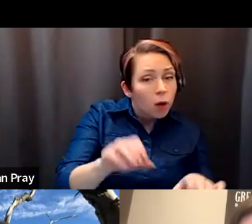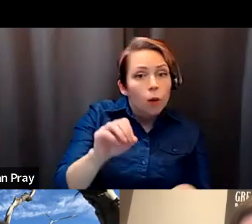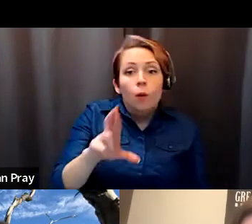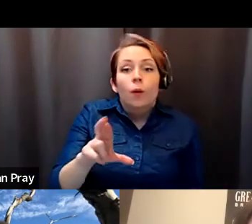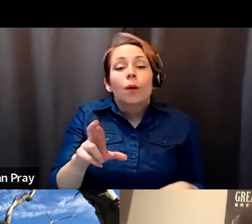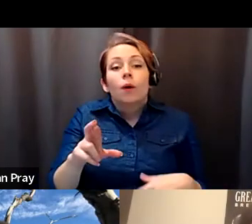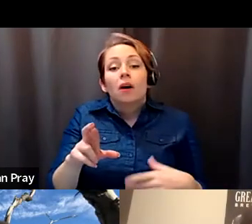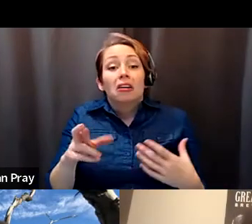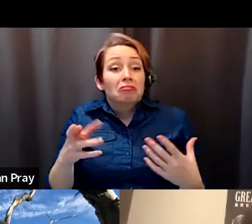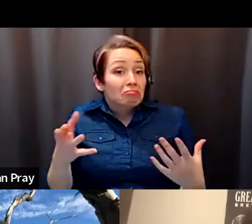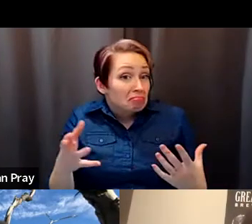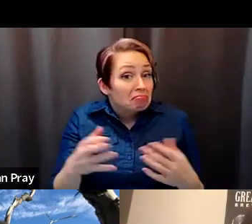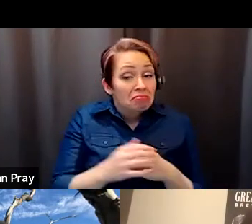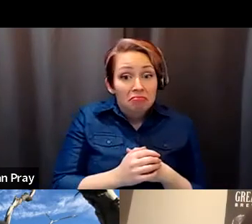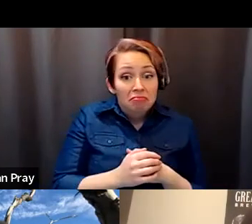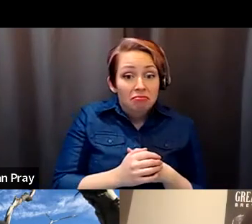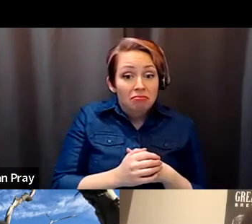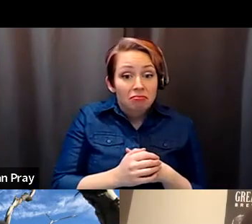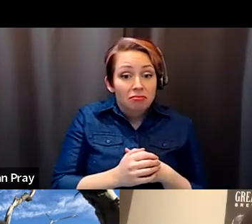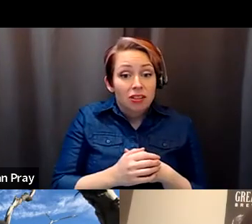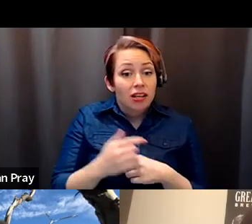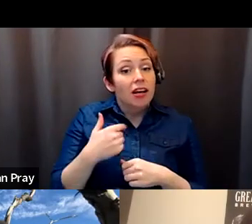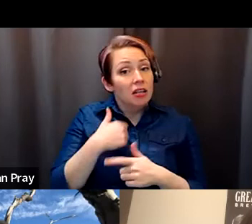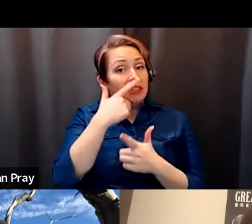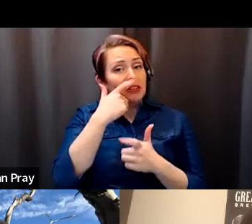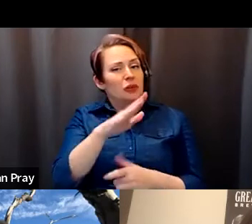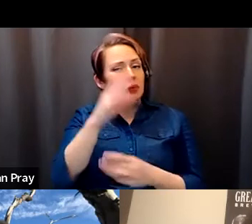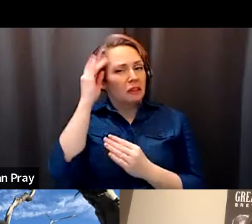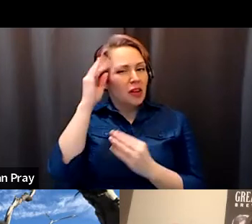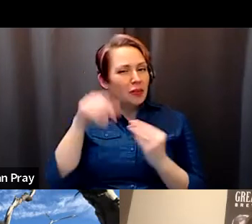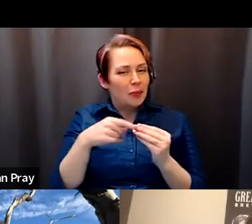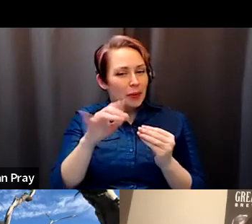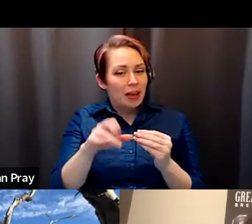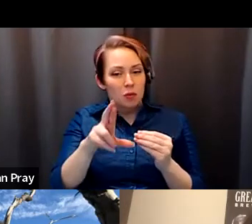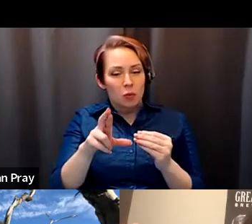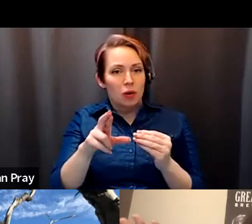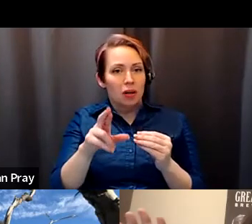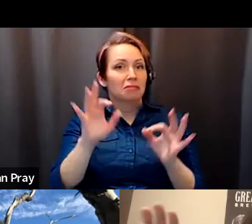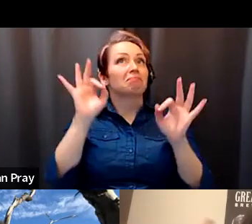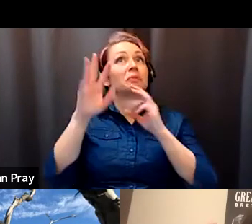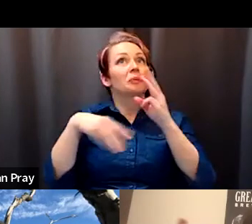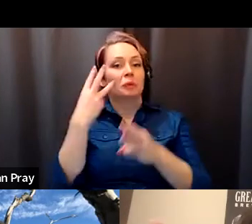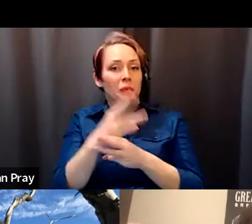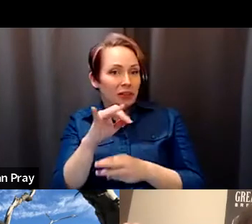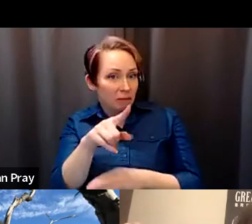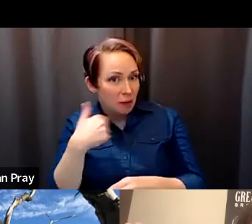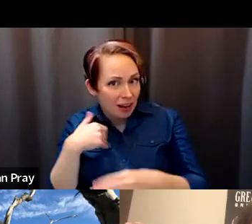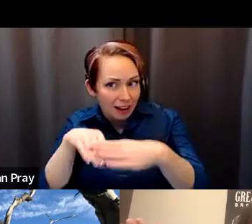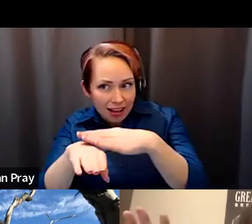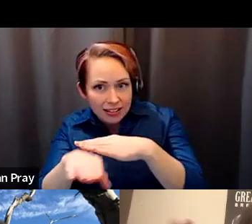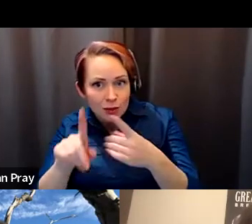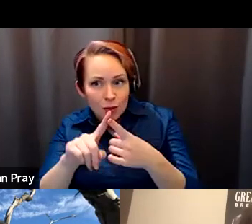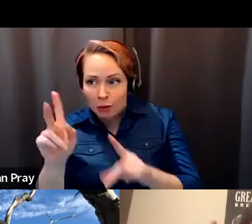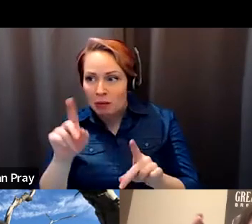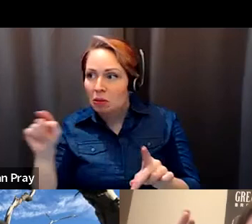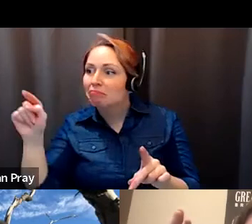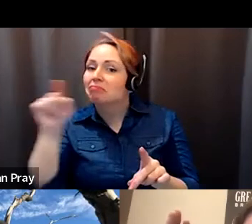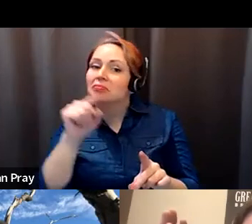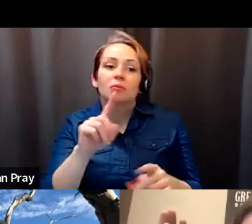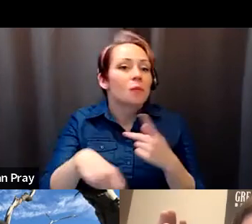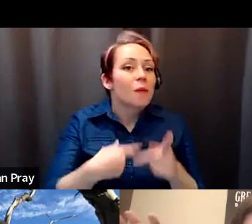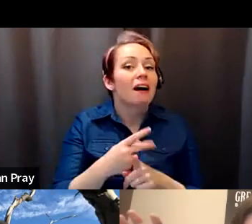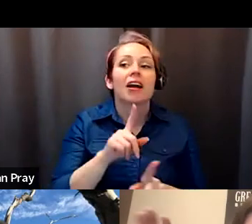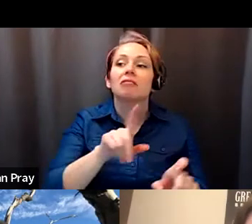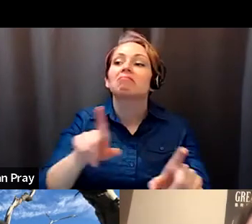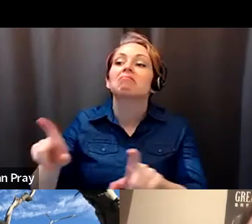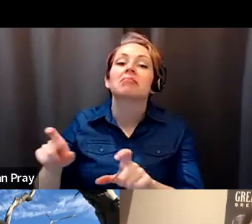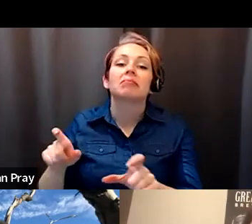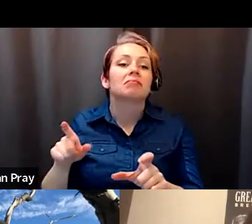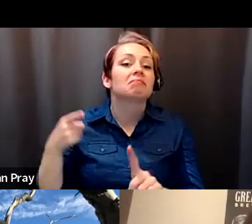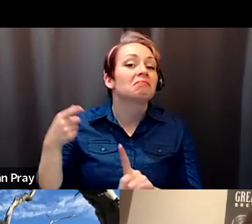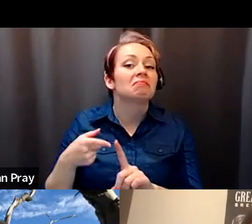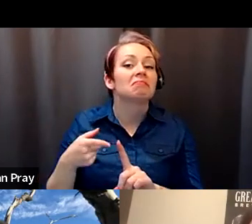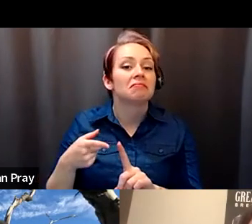Timothy Gill: yeah have you, you know that I would be interested in your thoughts on that or like ideally if you had access, you know what sort of questions you might ask what you might sort of want to get at that could.